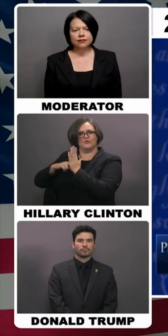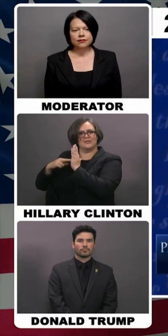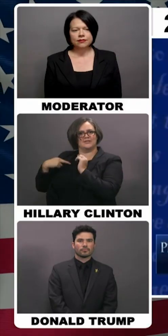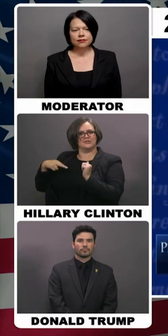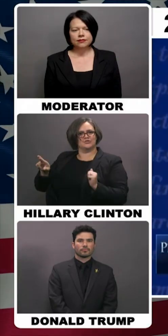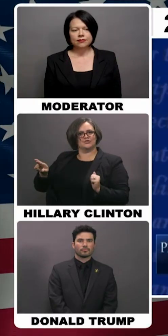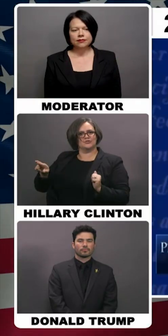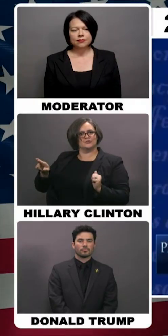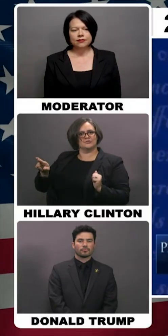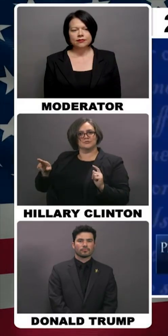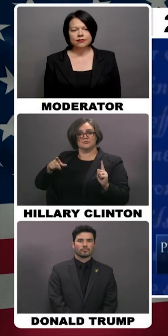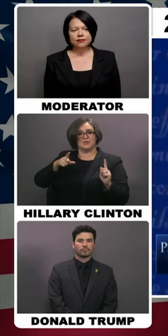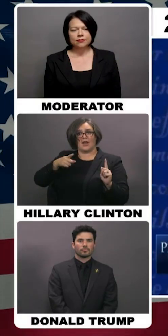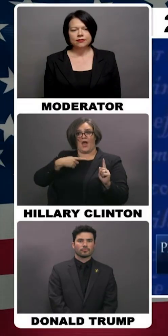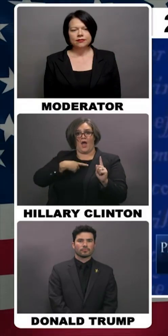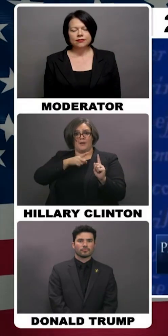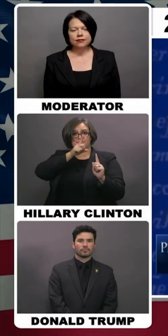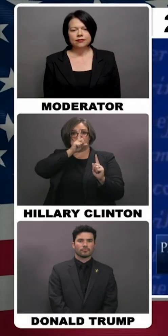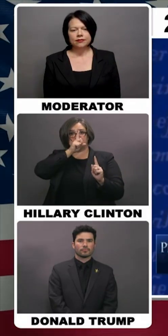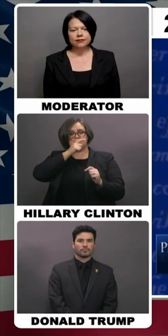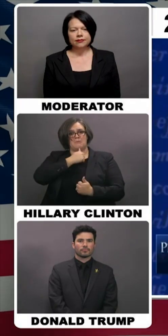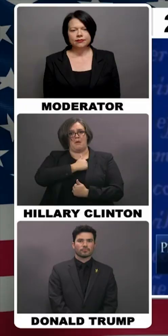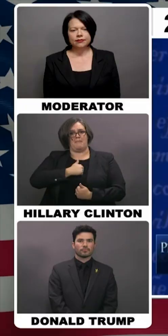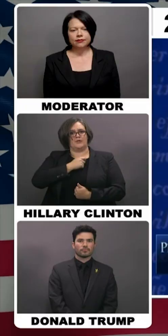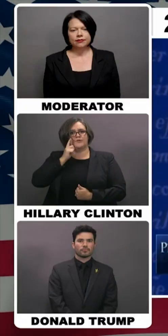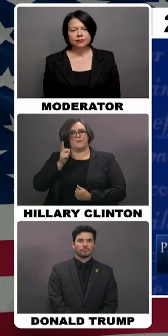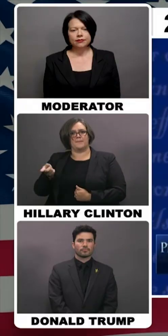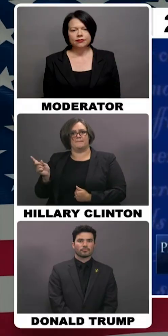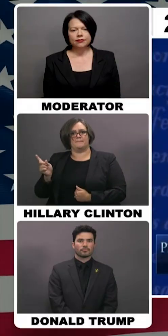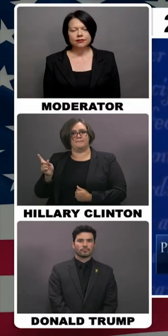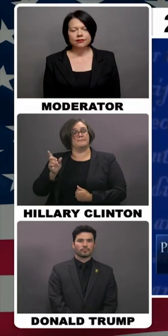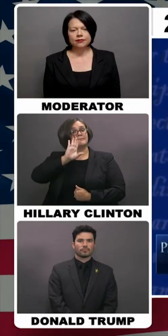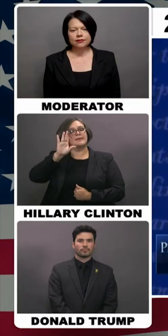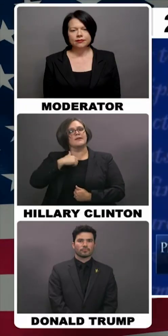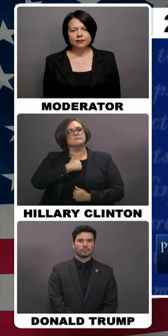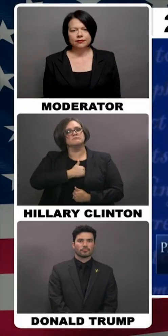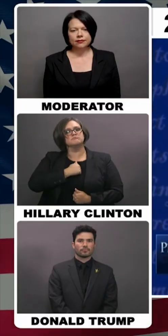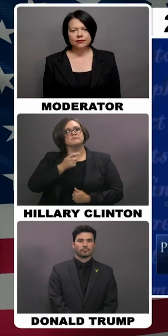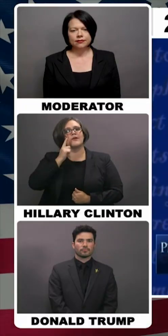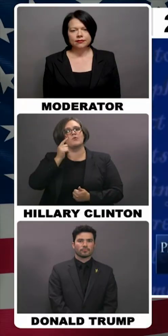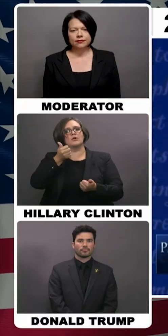He never apologized to the distinguished federal judge who was born in Indiana.